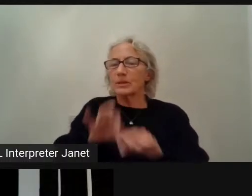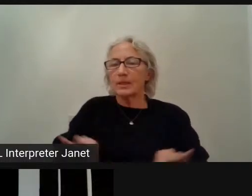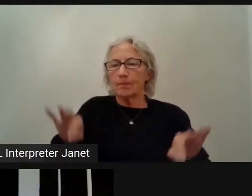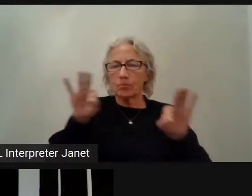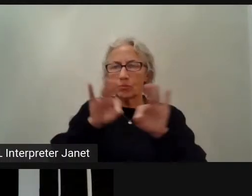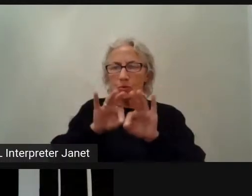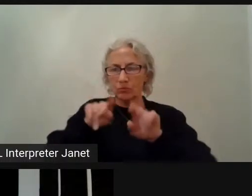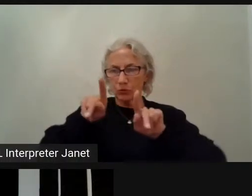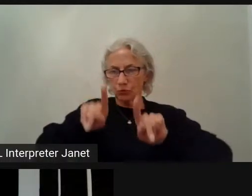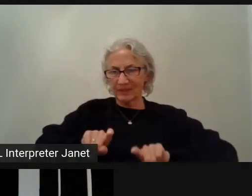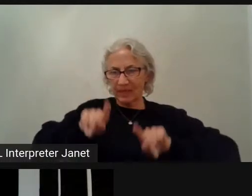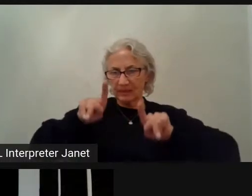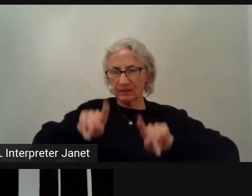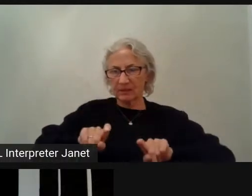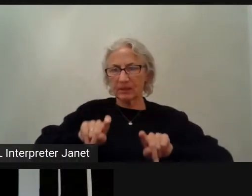find some middle ground